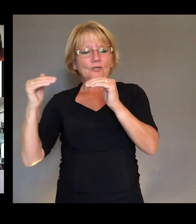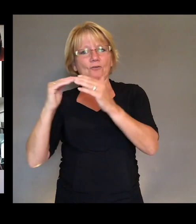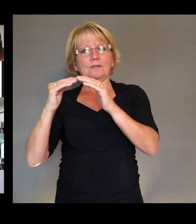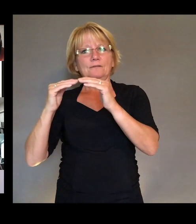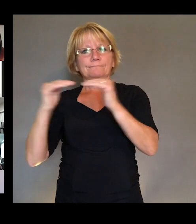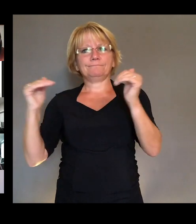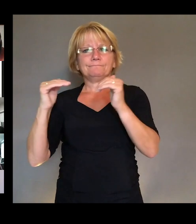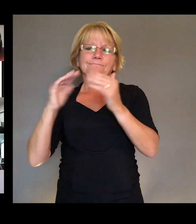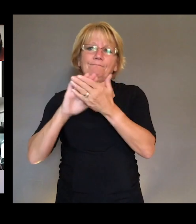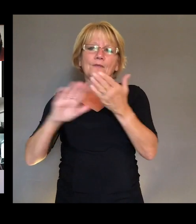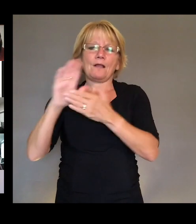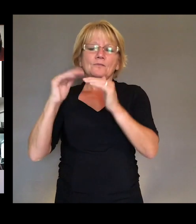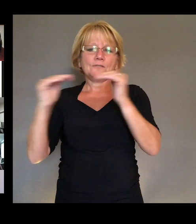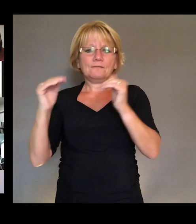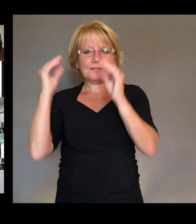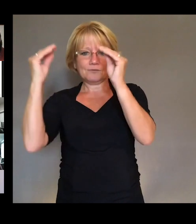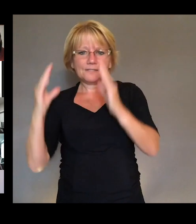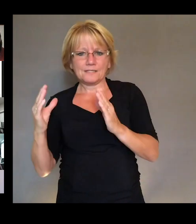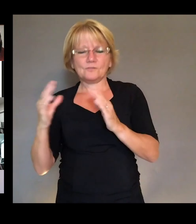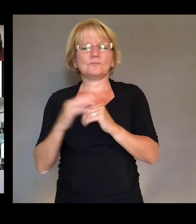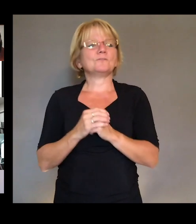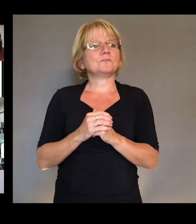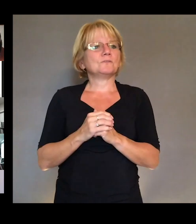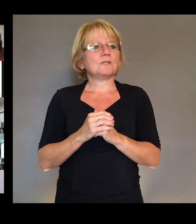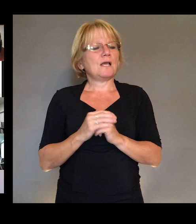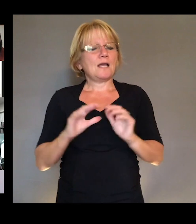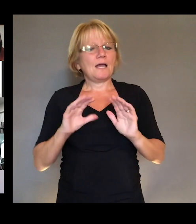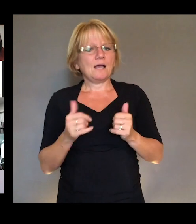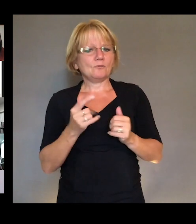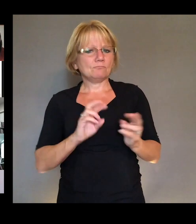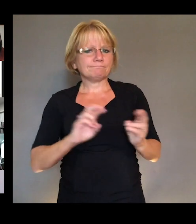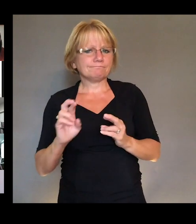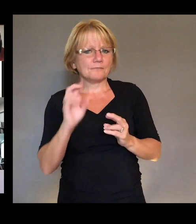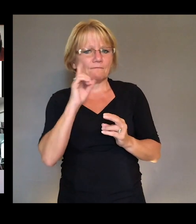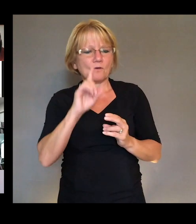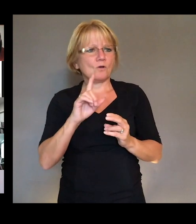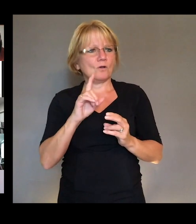What have you been doing through these challenging times to better prepare for difficult conversations